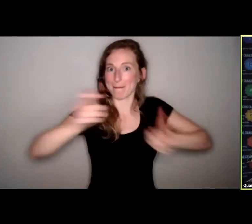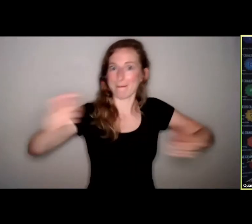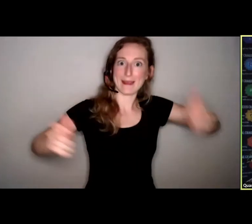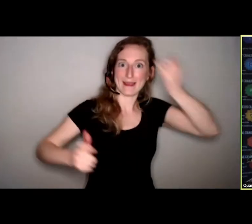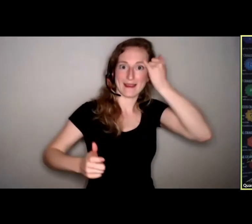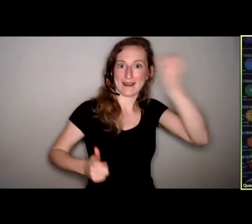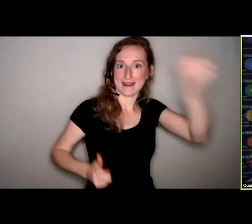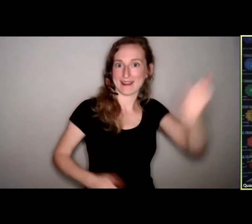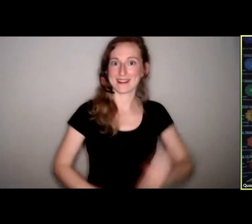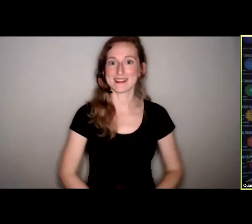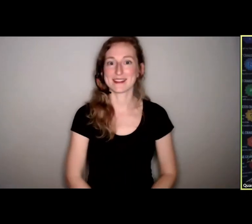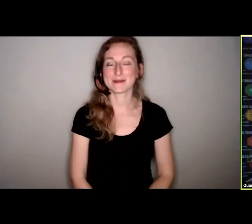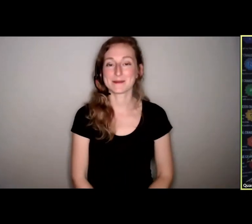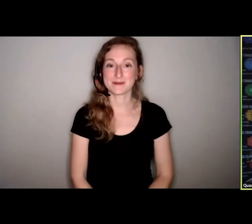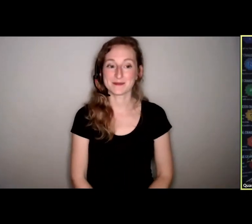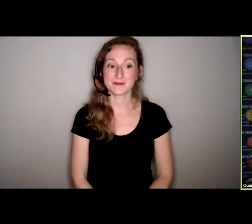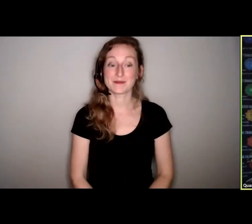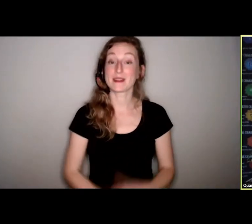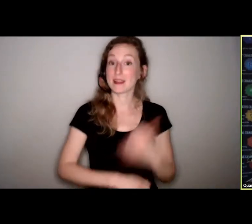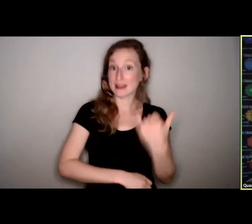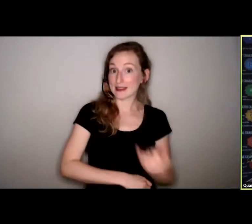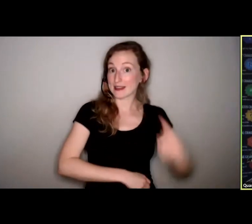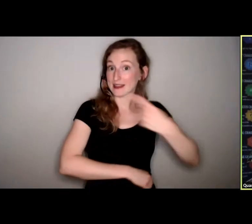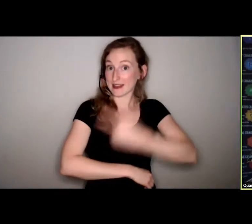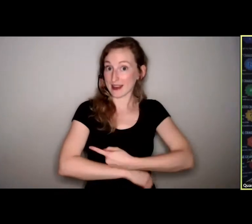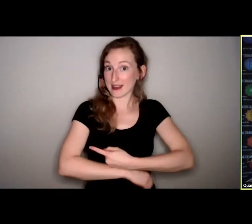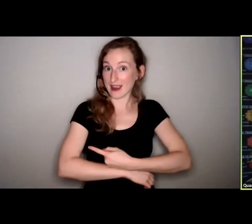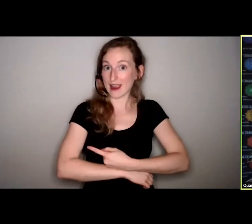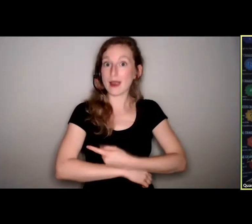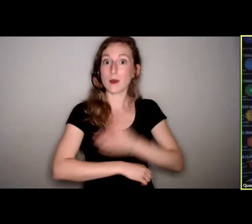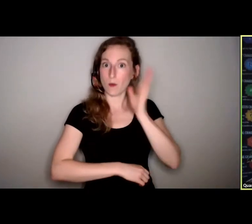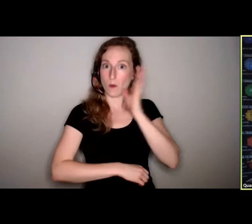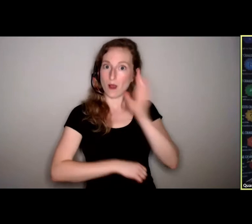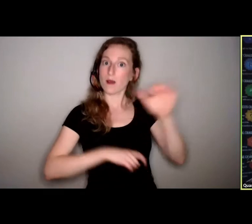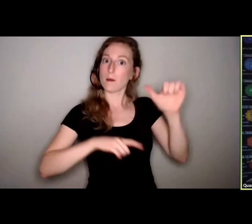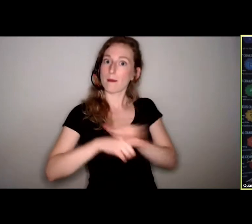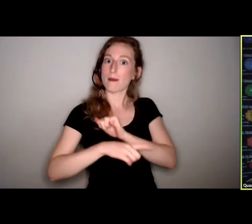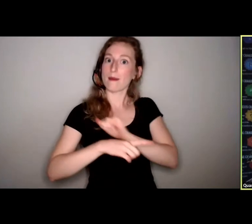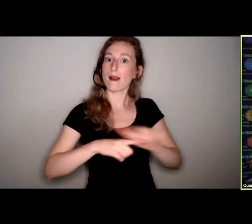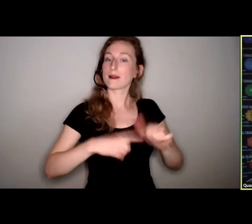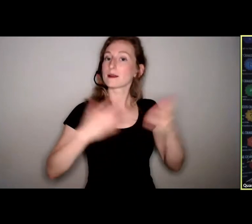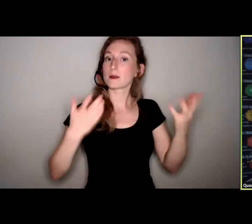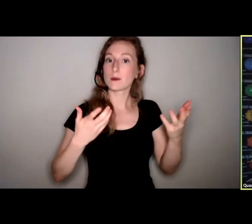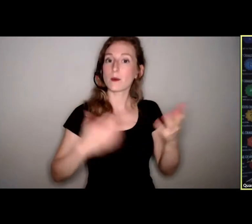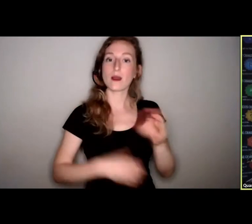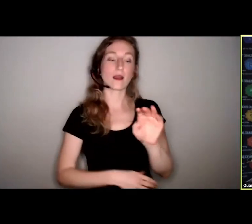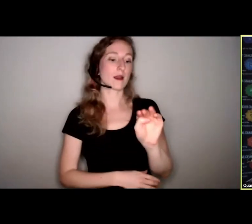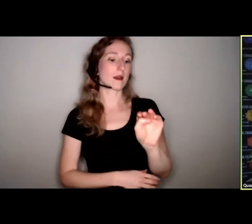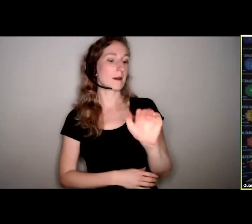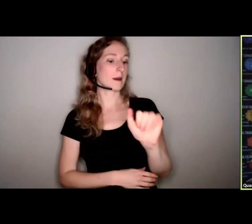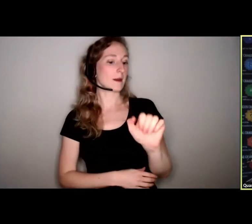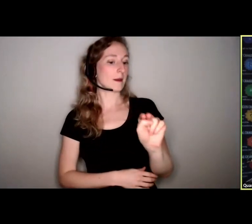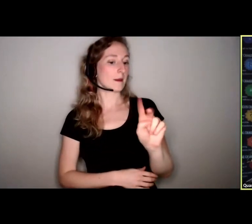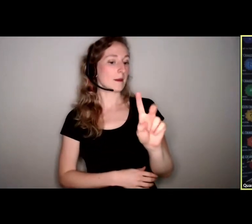Today we are going to practice being mindful of our own emotions while looking at Clyfford